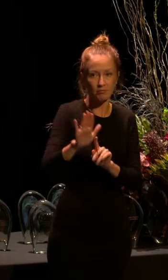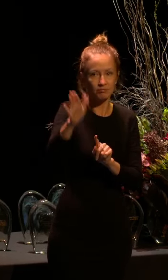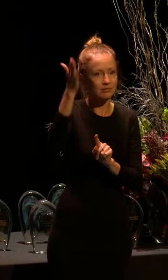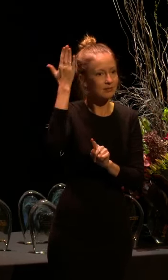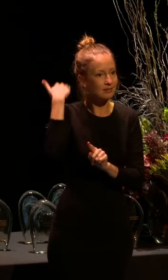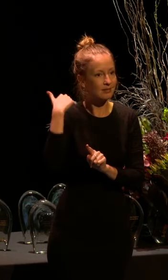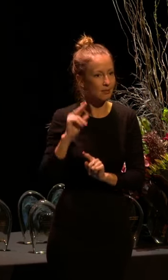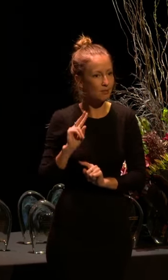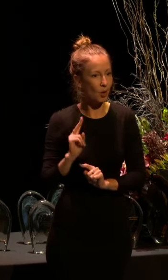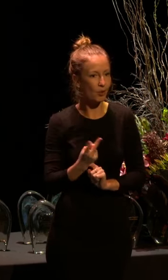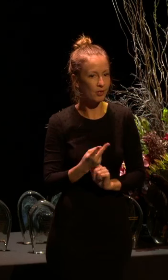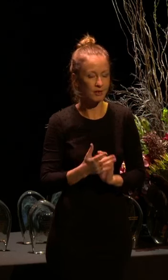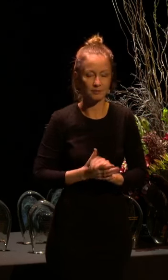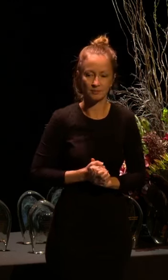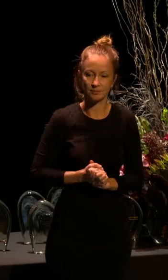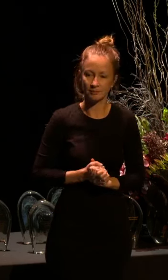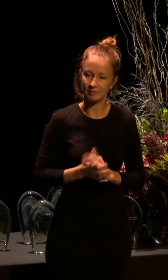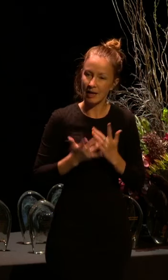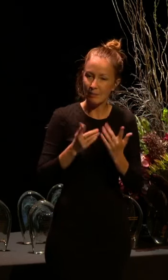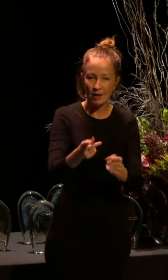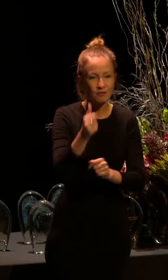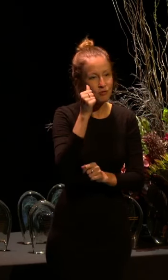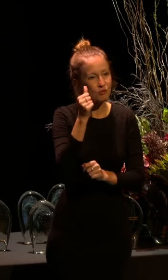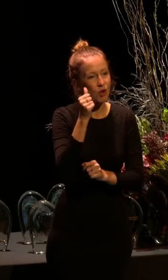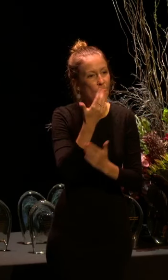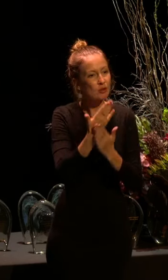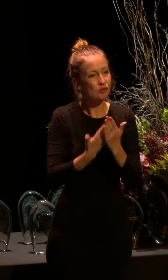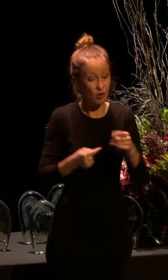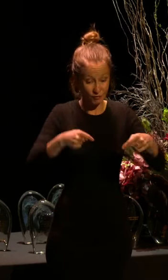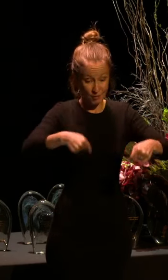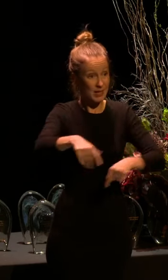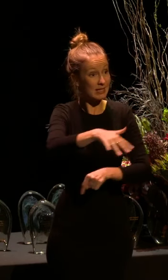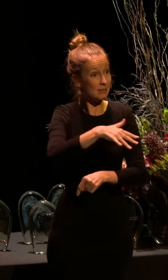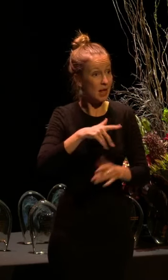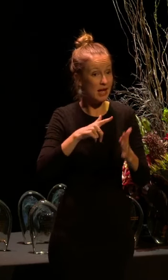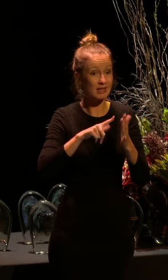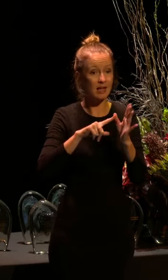Many of you will be familiar with a local story from this place, the Arthur Stace Story.